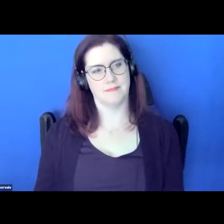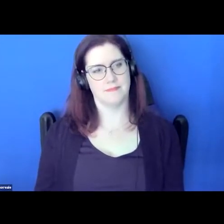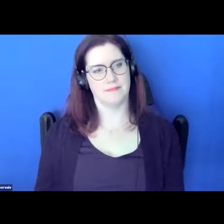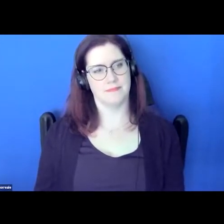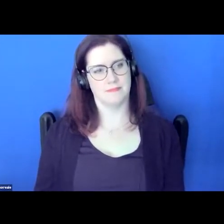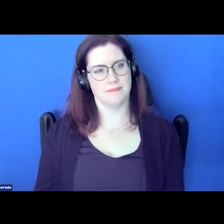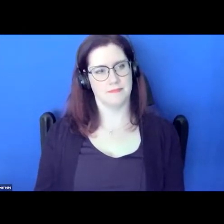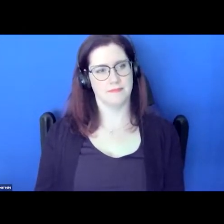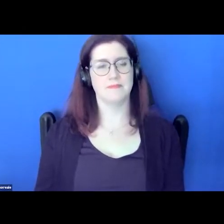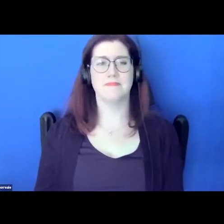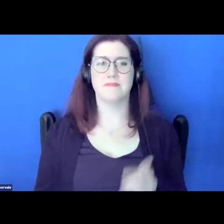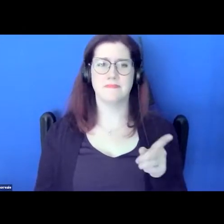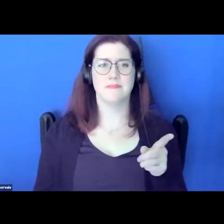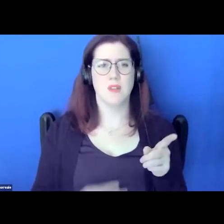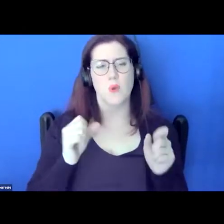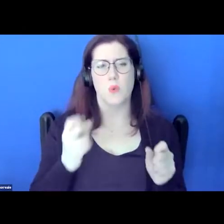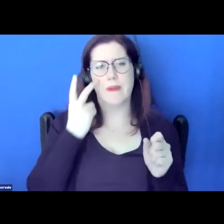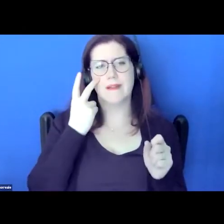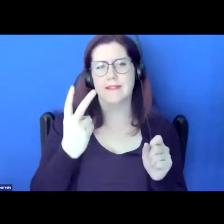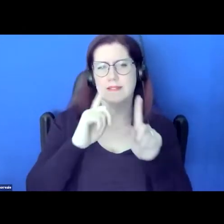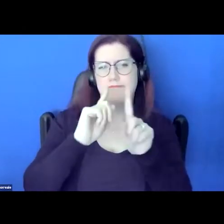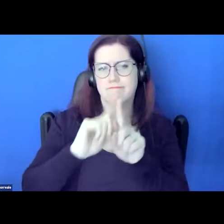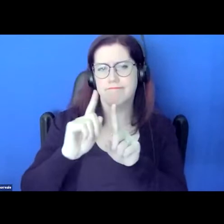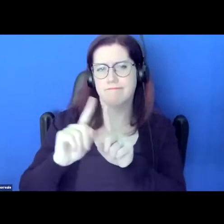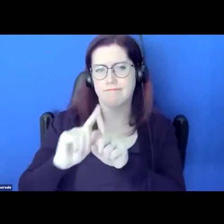And then you can visit the different sites such as IHS,